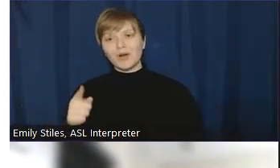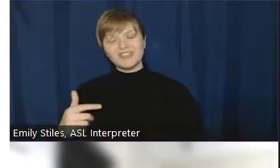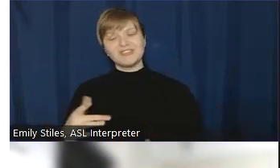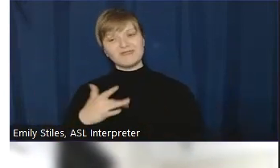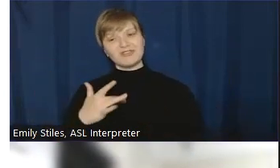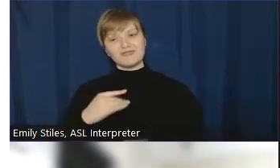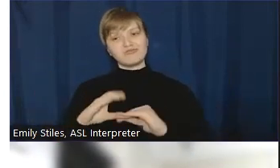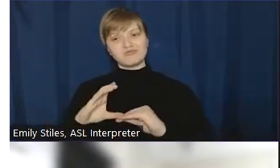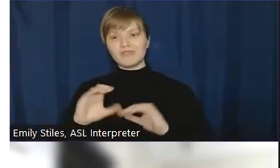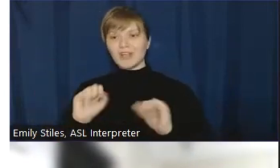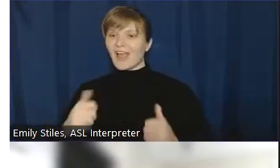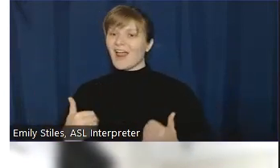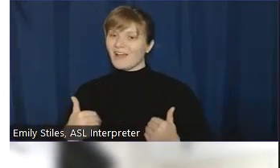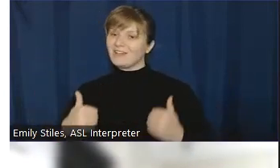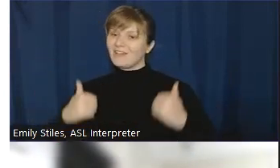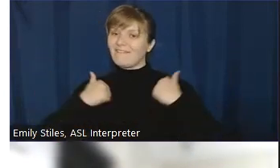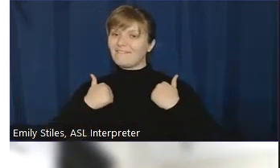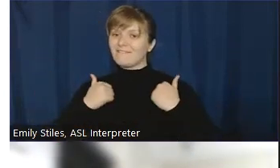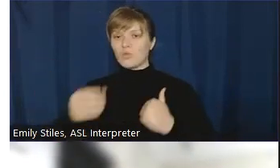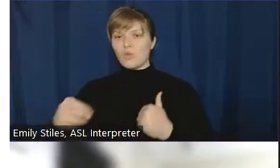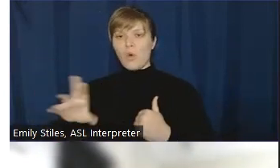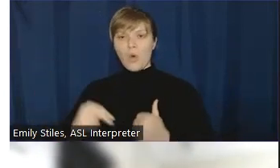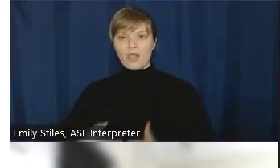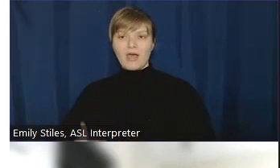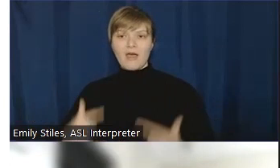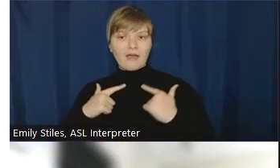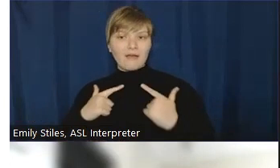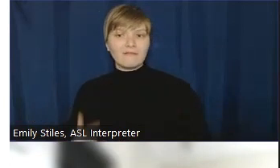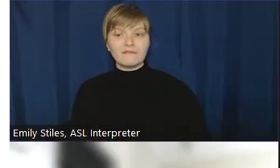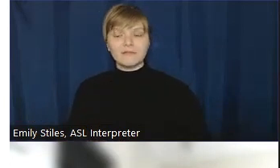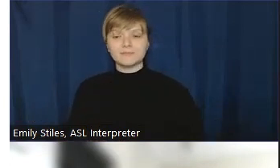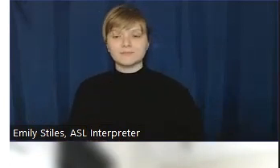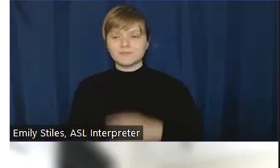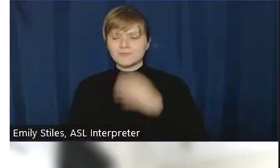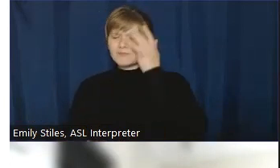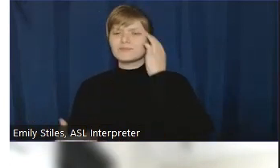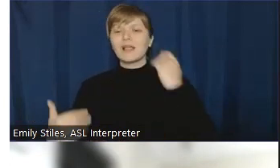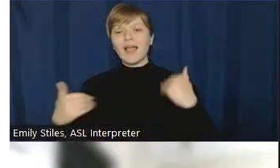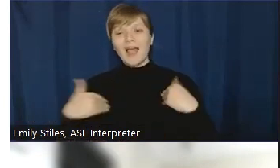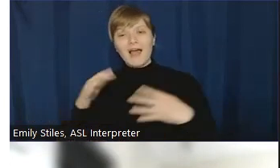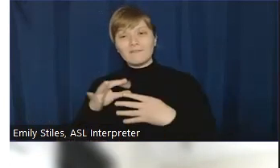Where there are limited options in housing and transportation, CILs are at the table